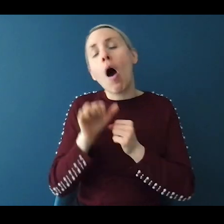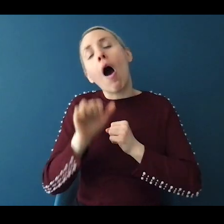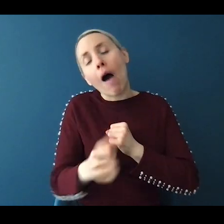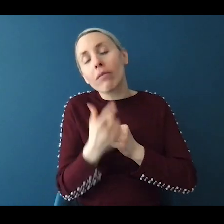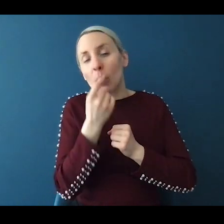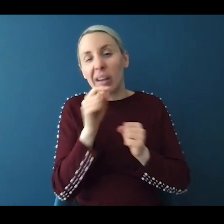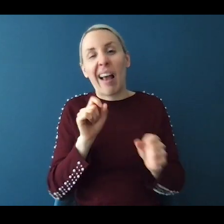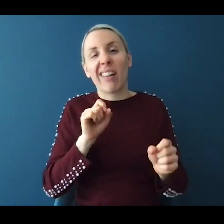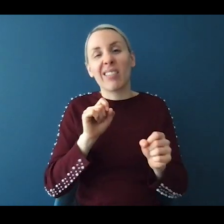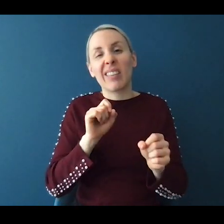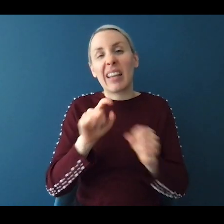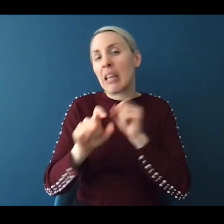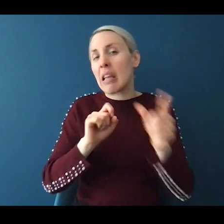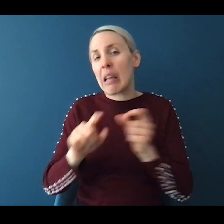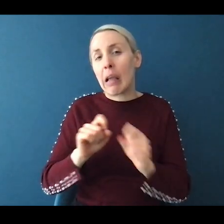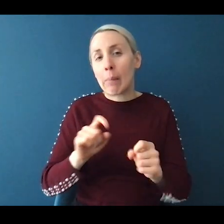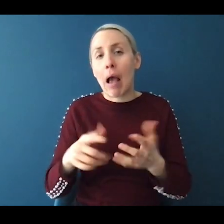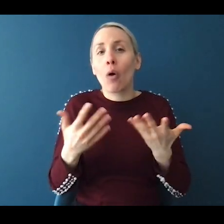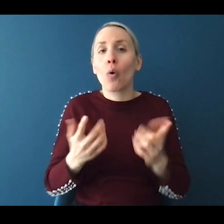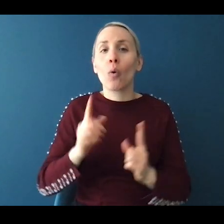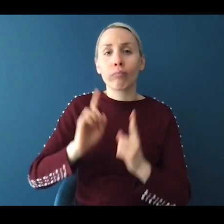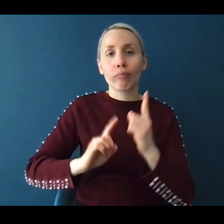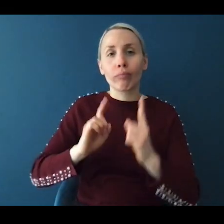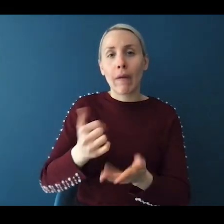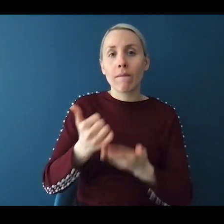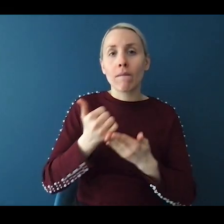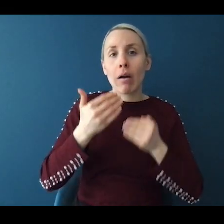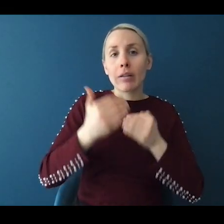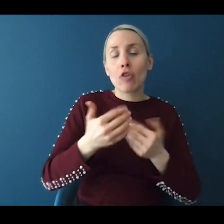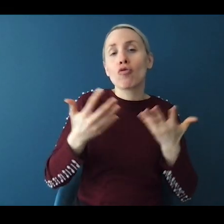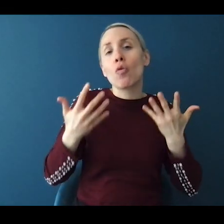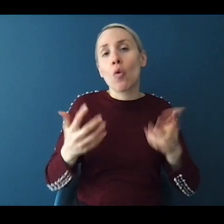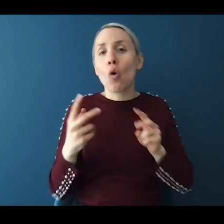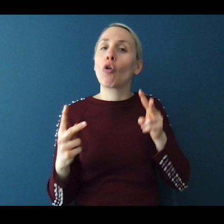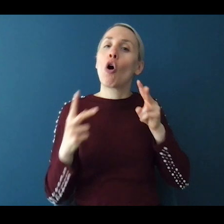on email or if you want to book an advice session or get in touch on social media if